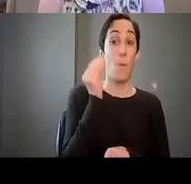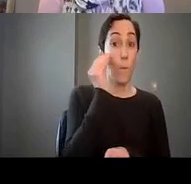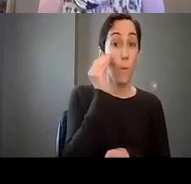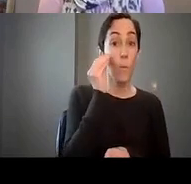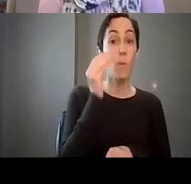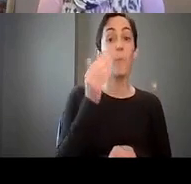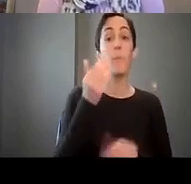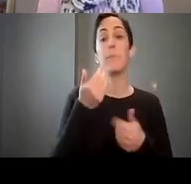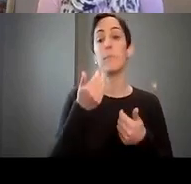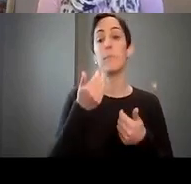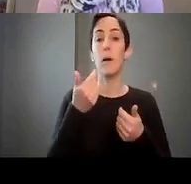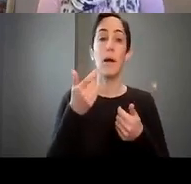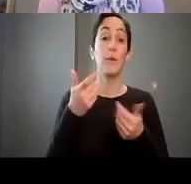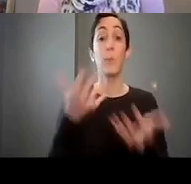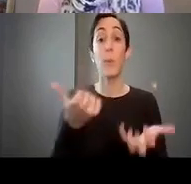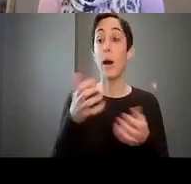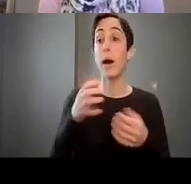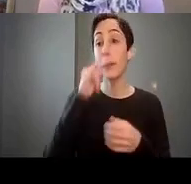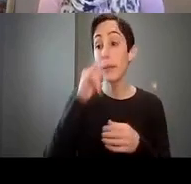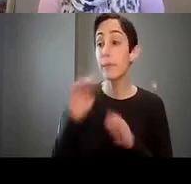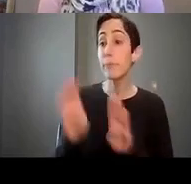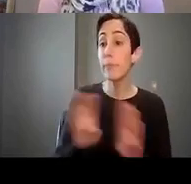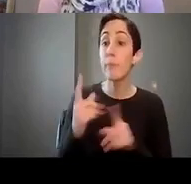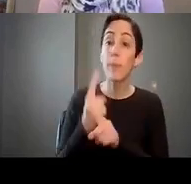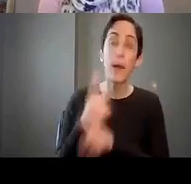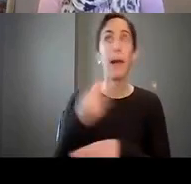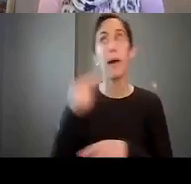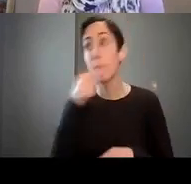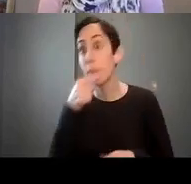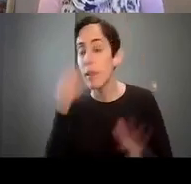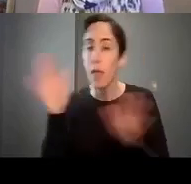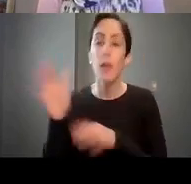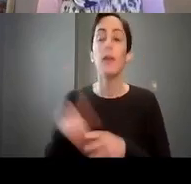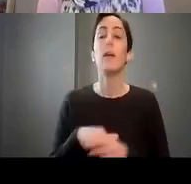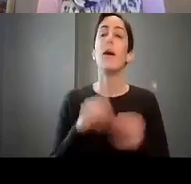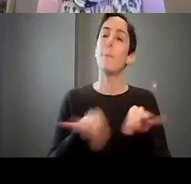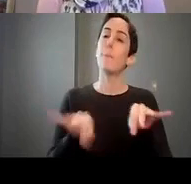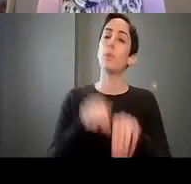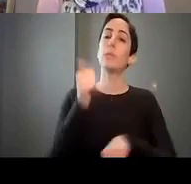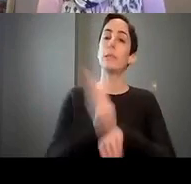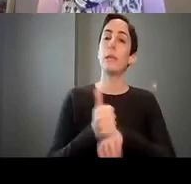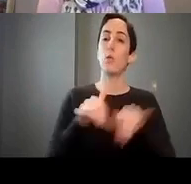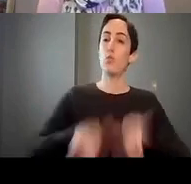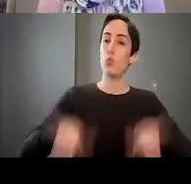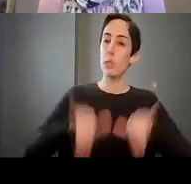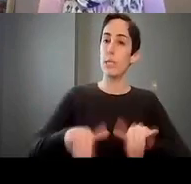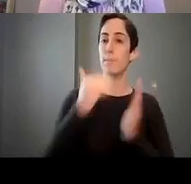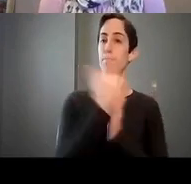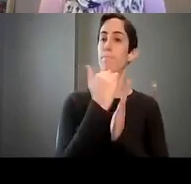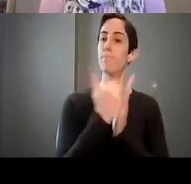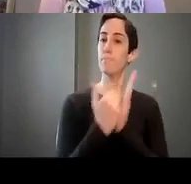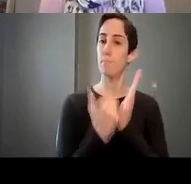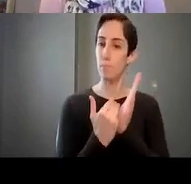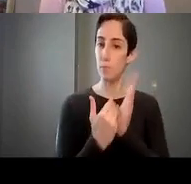routine. Be sure to take breaks and delineate an agenda and create some connect with other people and routine. Be sure to take breaks and acknowledge that there may be connect with other people and distractions, but to do our best to acknowledge that there may be